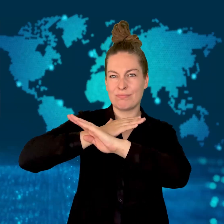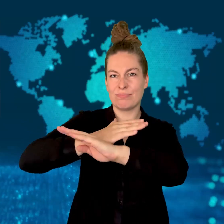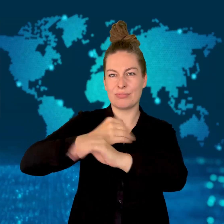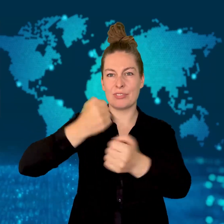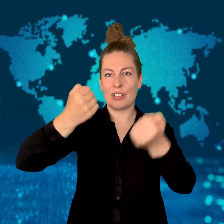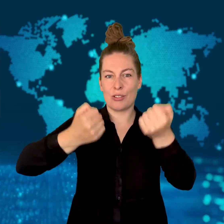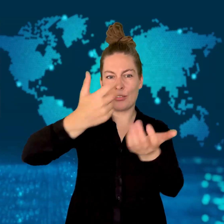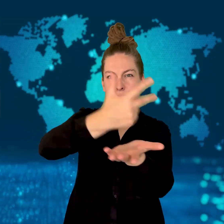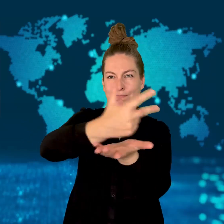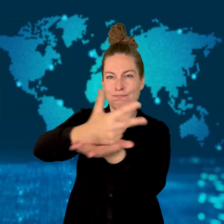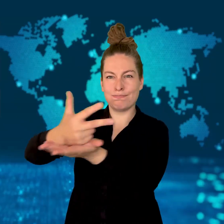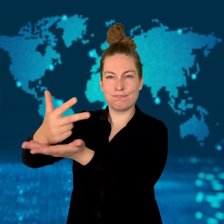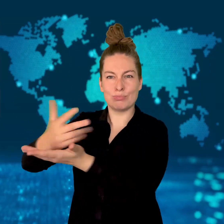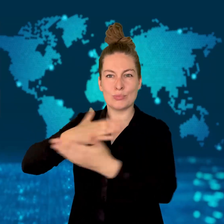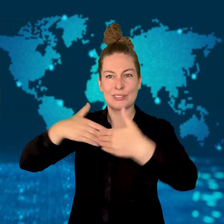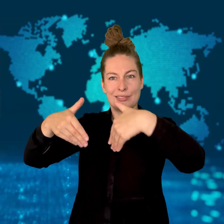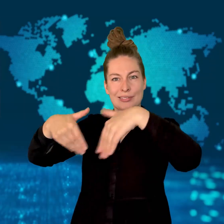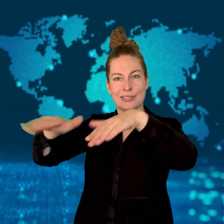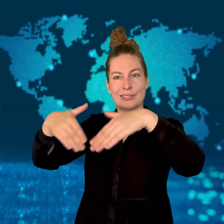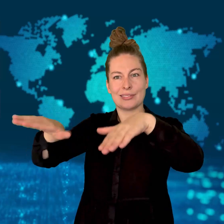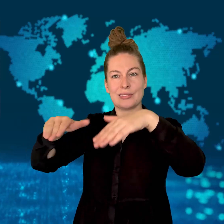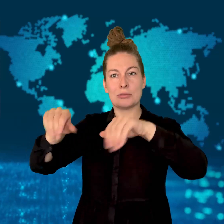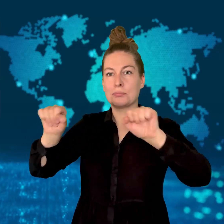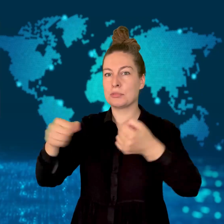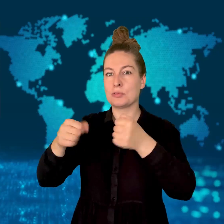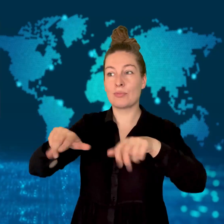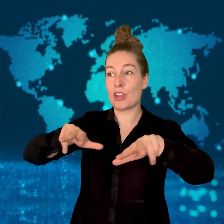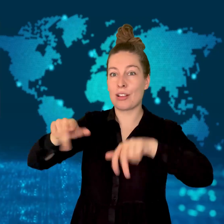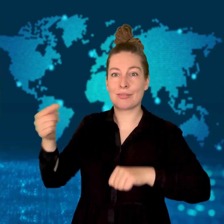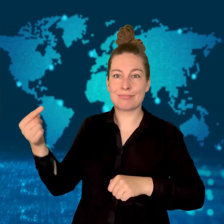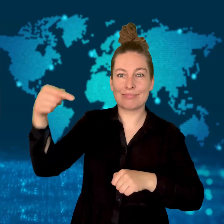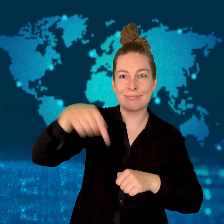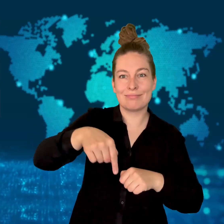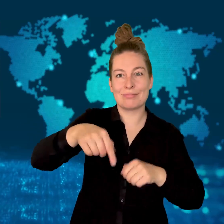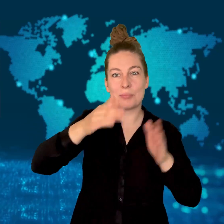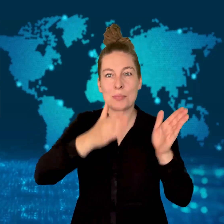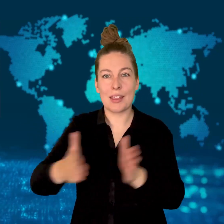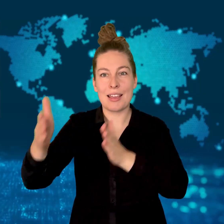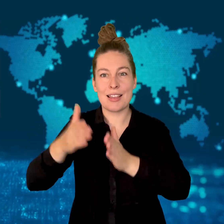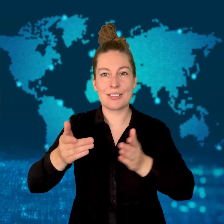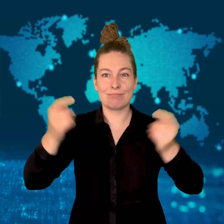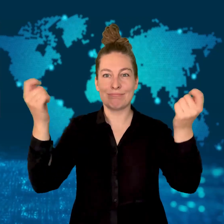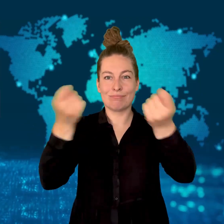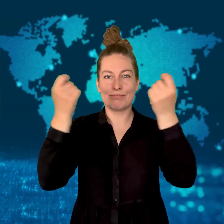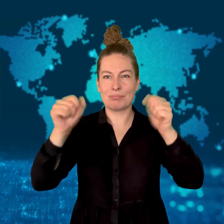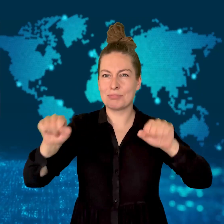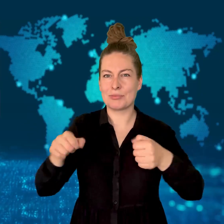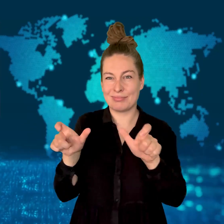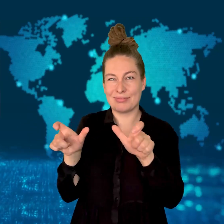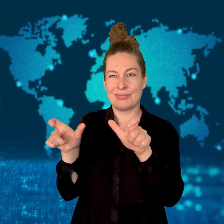from entering the main venue of the festival.